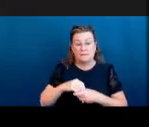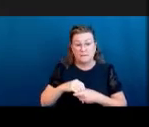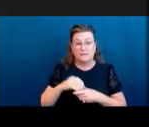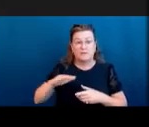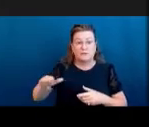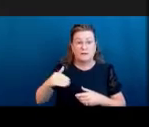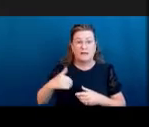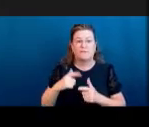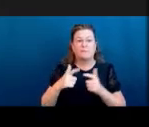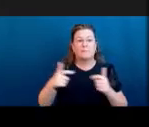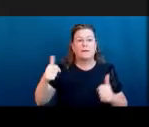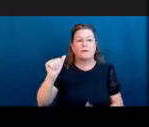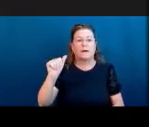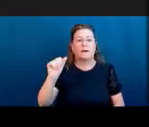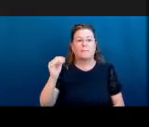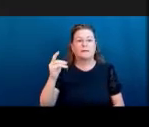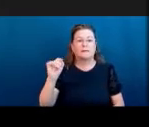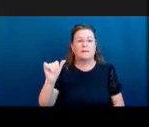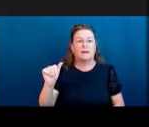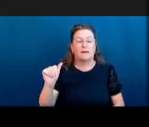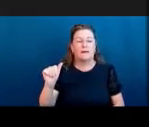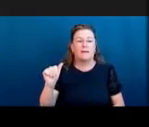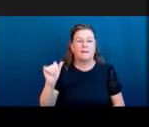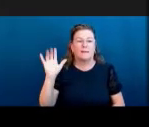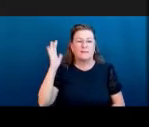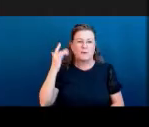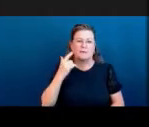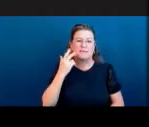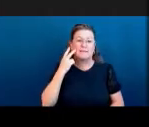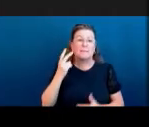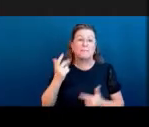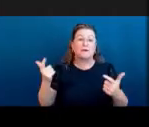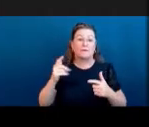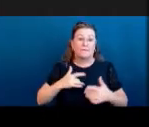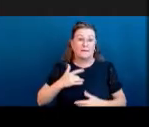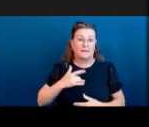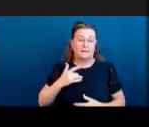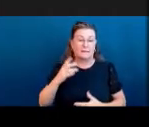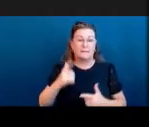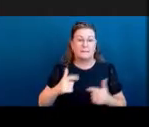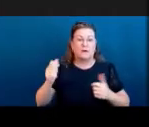oftentimes, and so their emotions, that's why we see bigger feelings. That's why we see bigger emotions a lot of